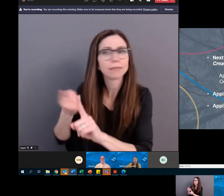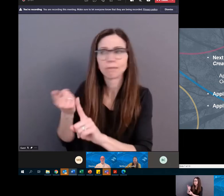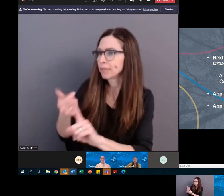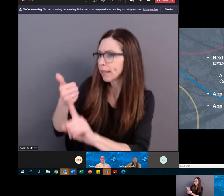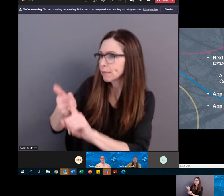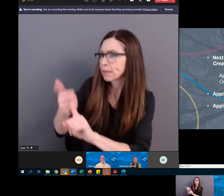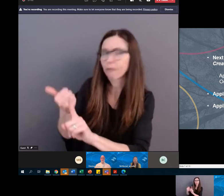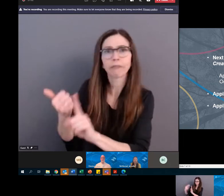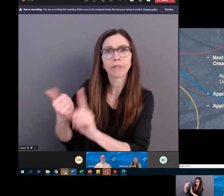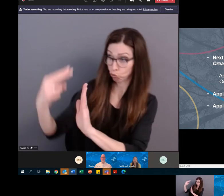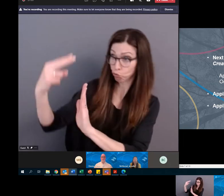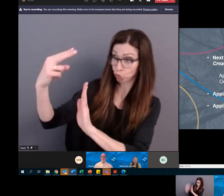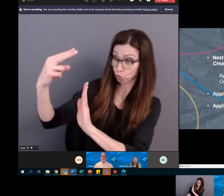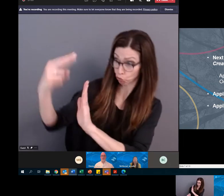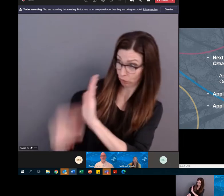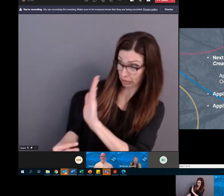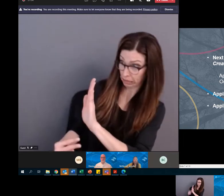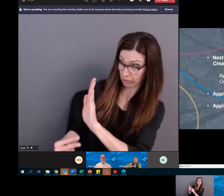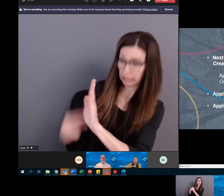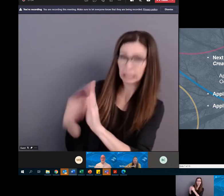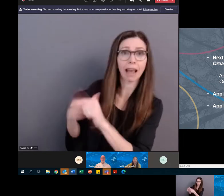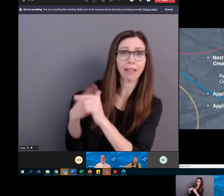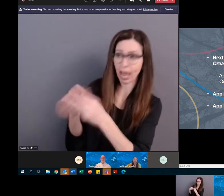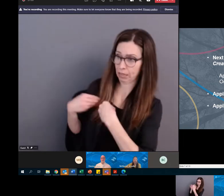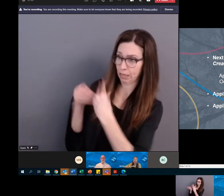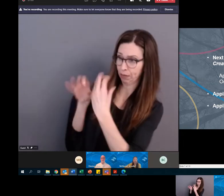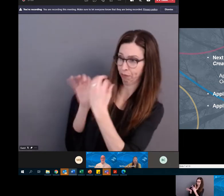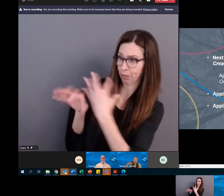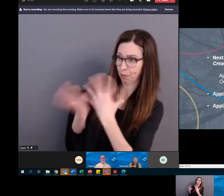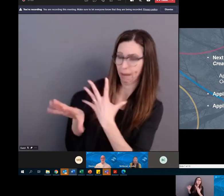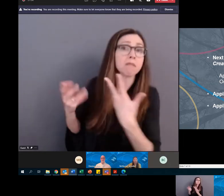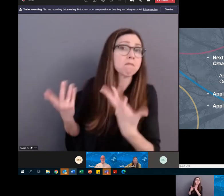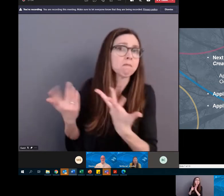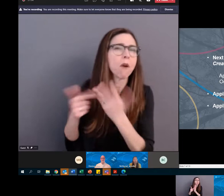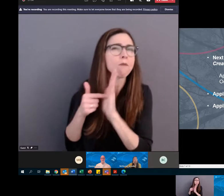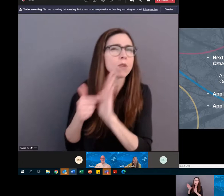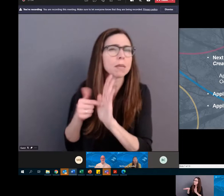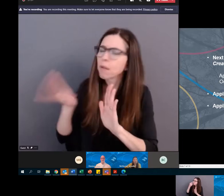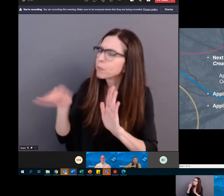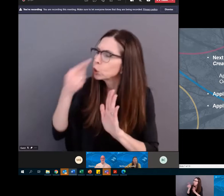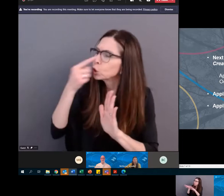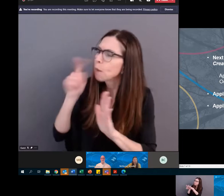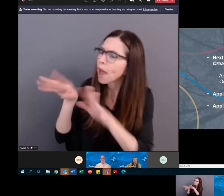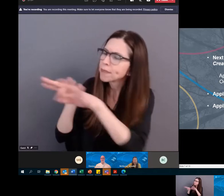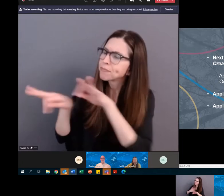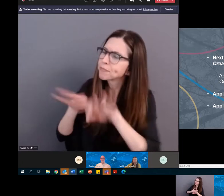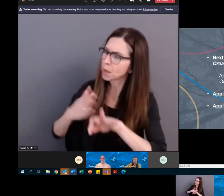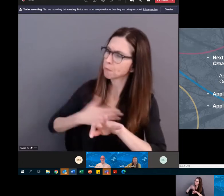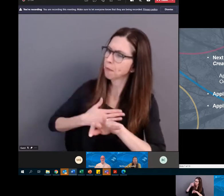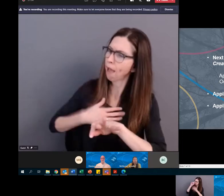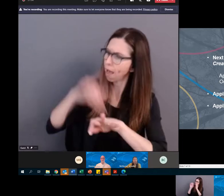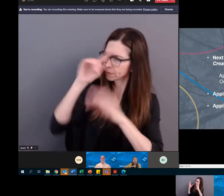recommend that you ask that they explain your project back to you to make sure that your